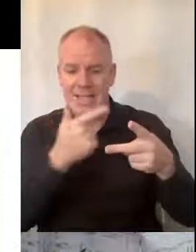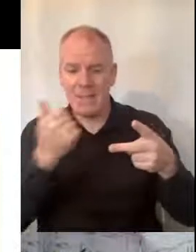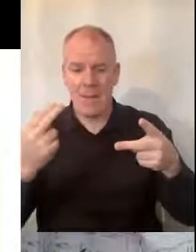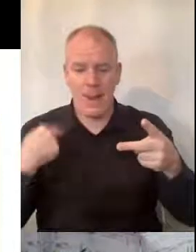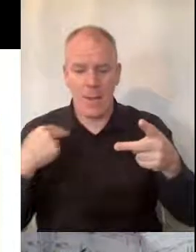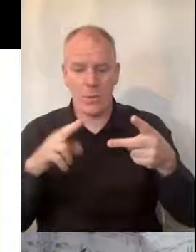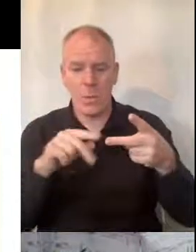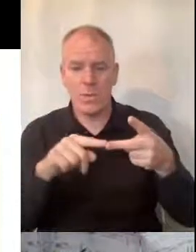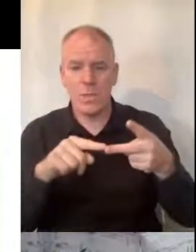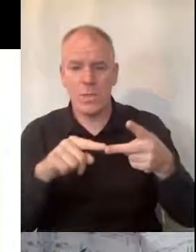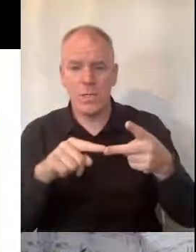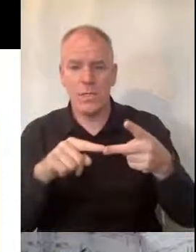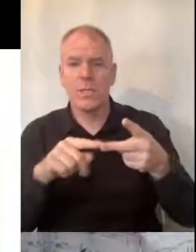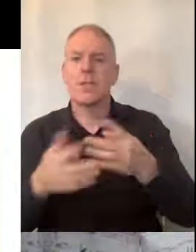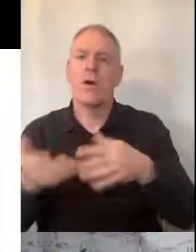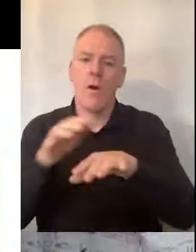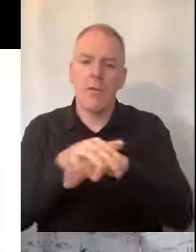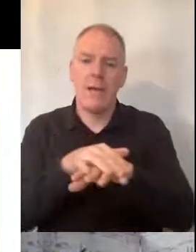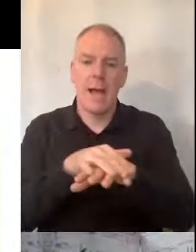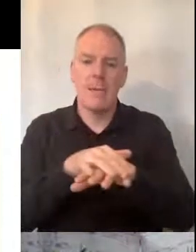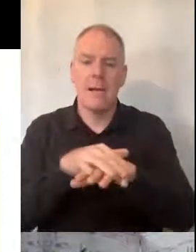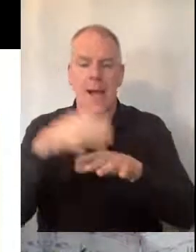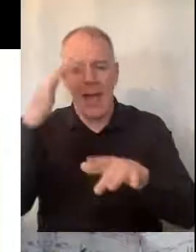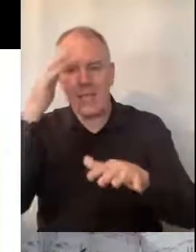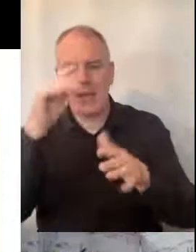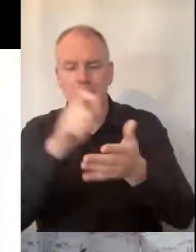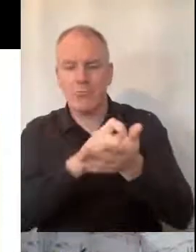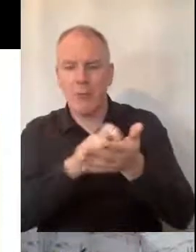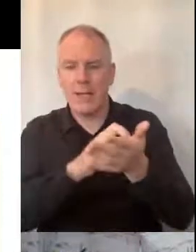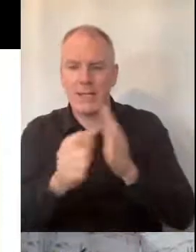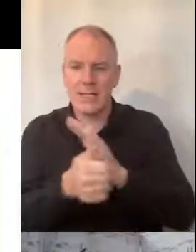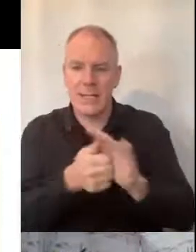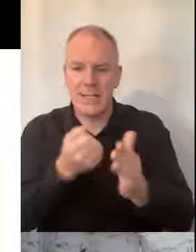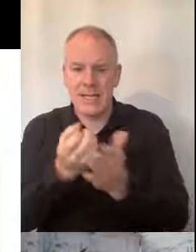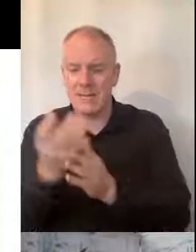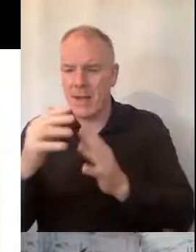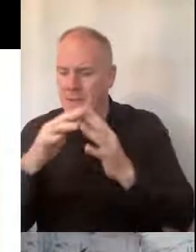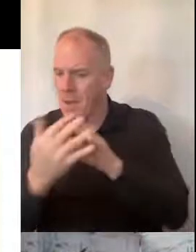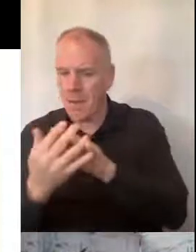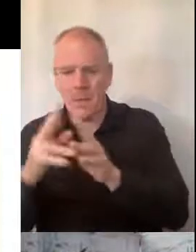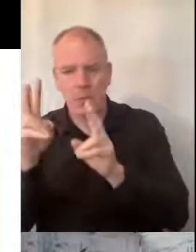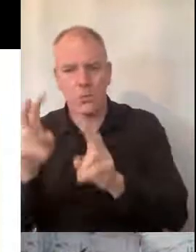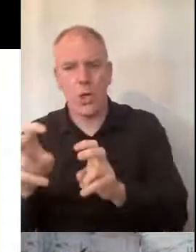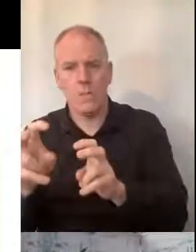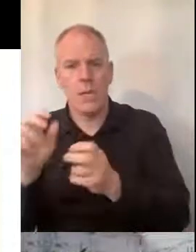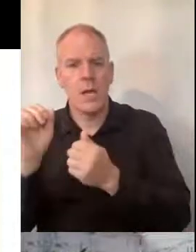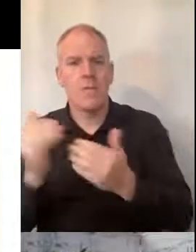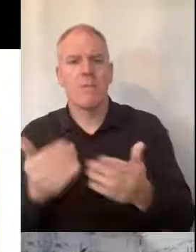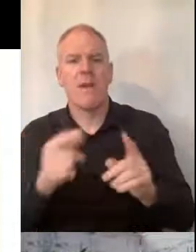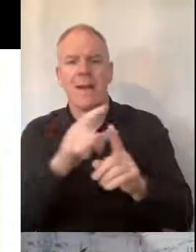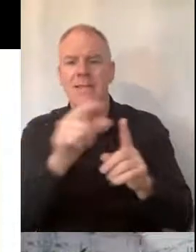scaffold academic writing skills and explain complex terms. Providing digital glossaries for